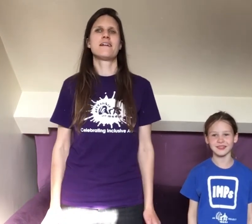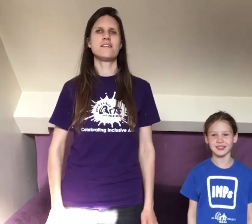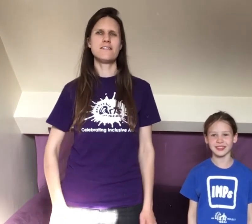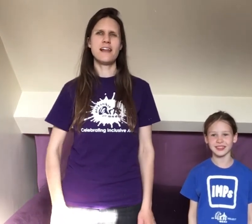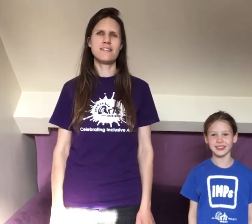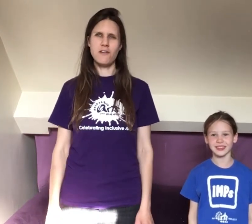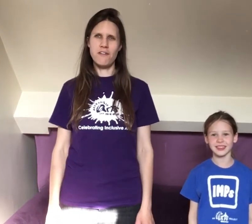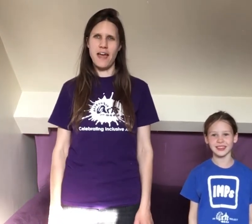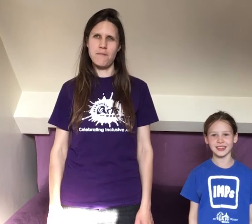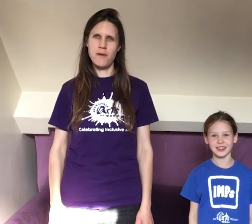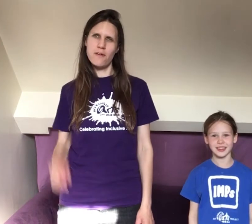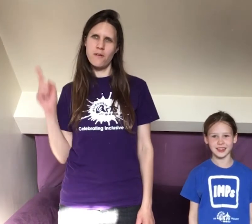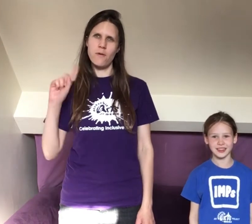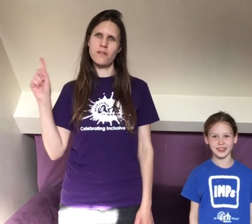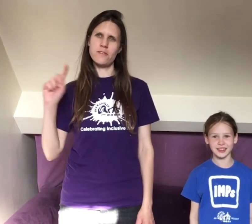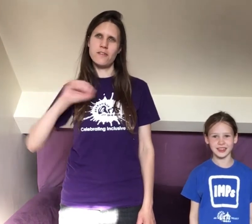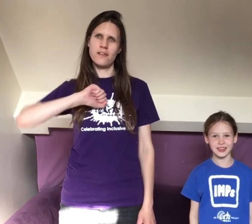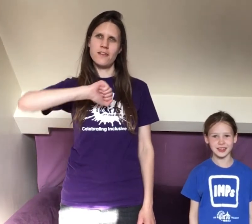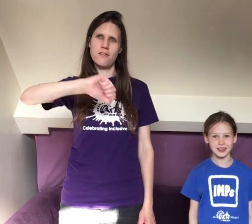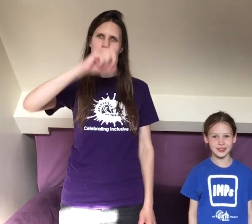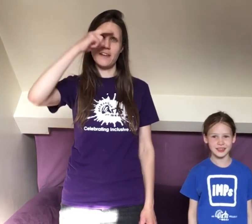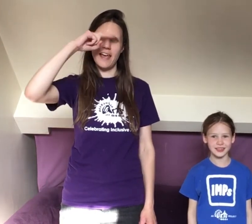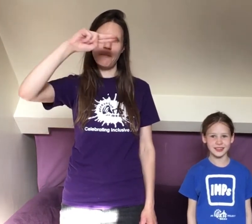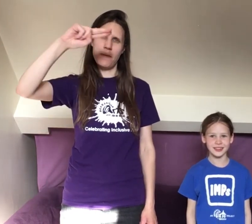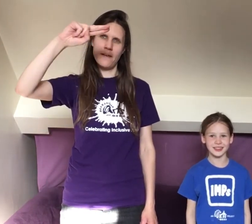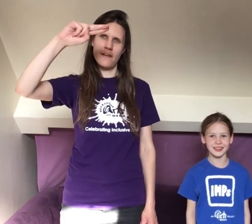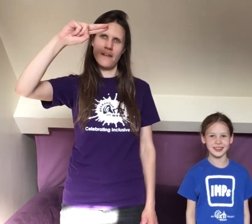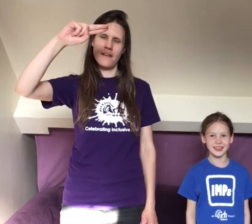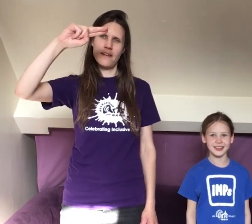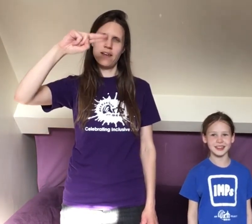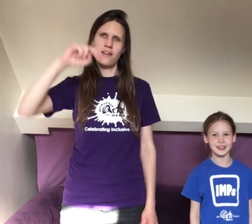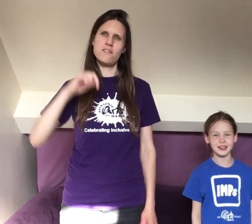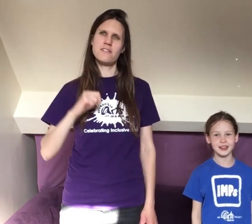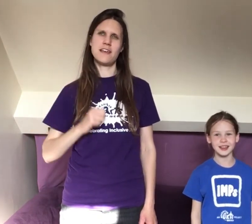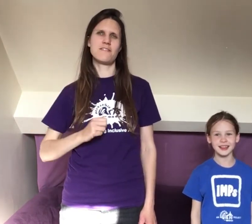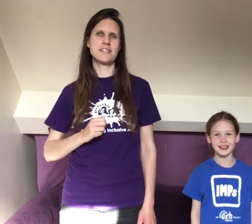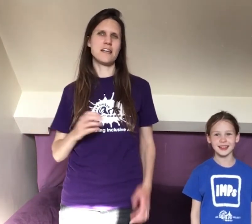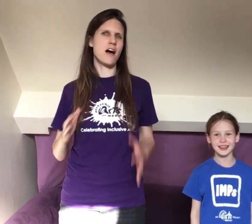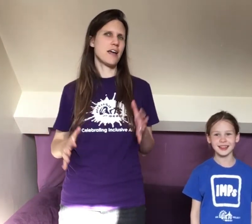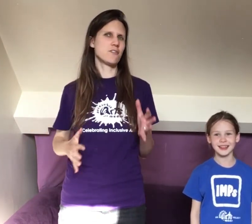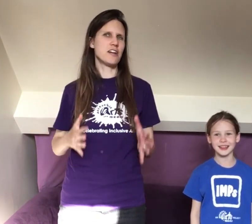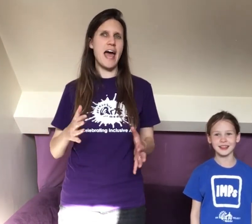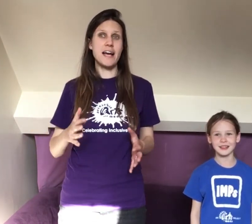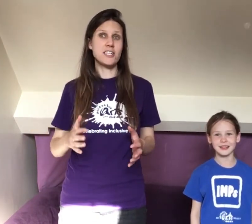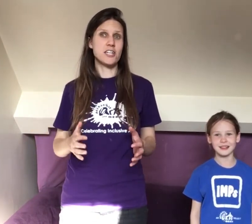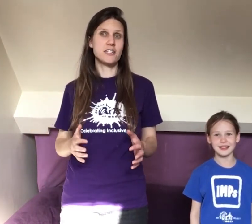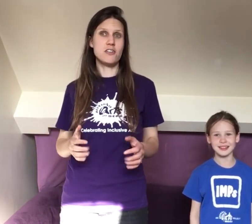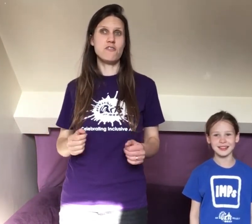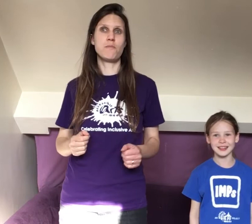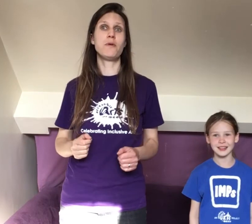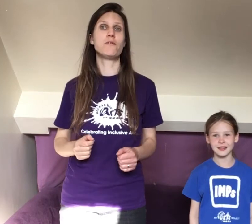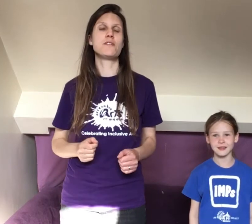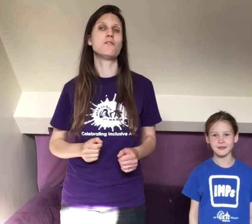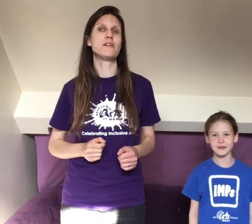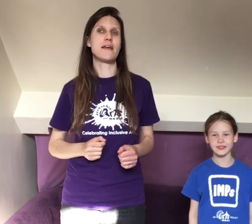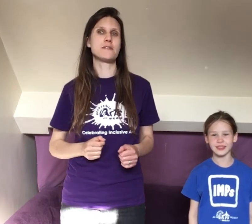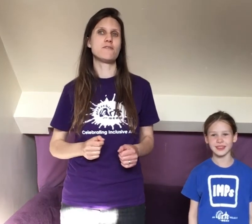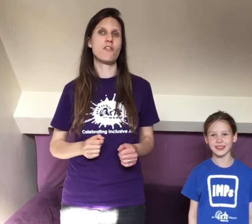Can you tell us your name? What’s your name? Can you think of a sign or an action that you could put with your name